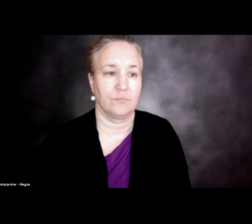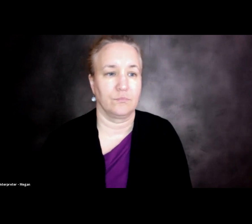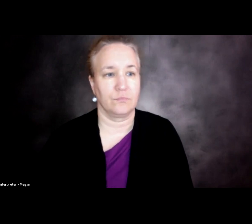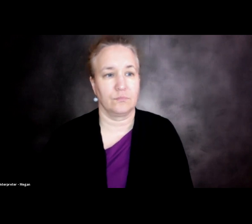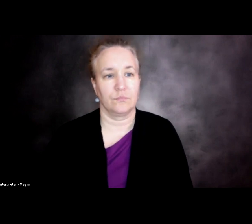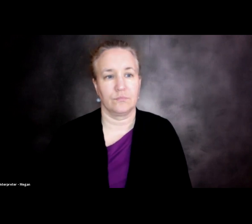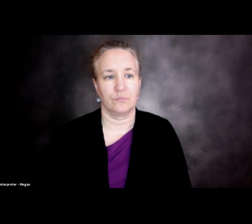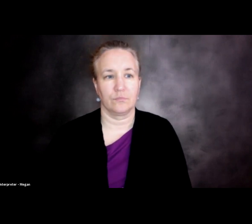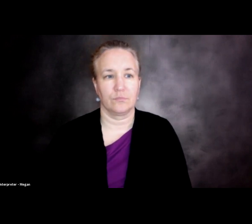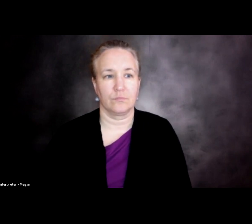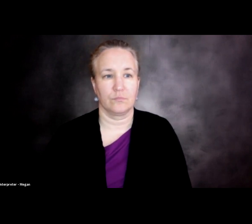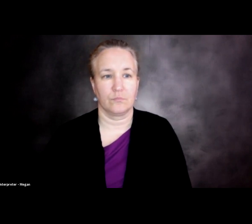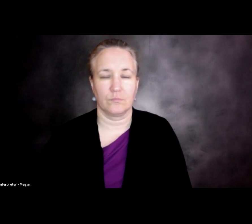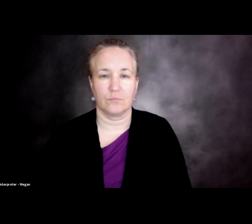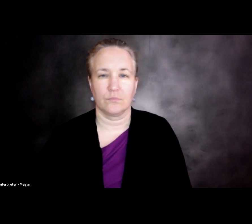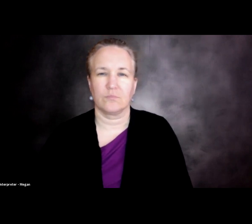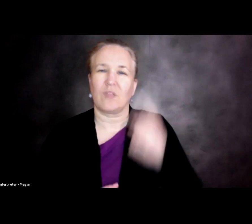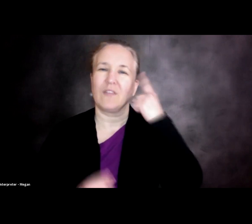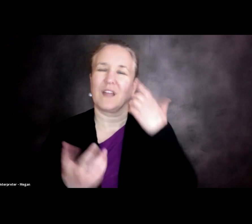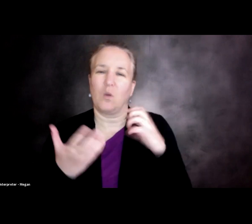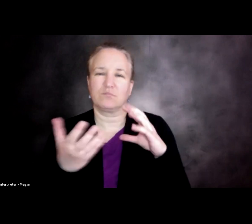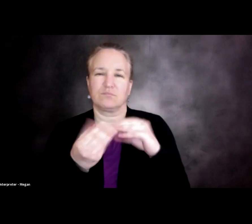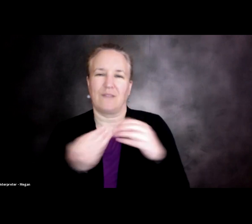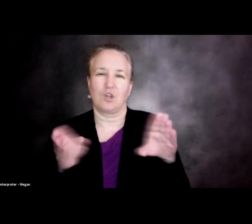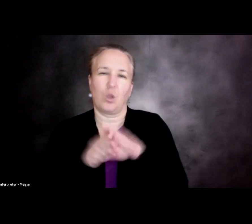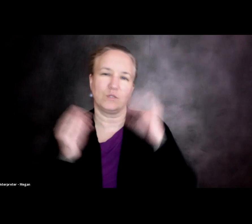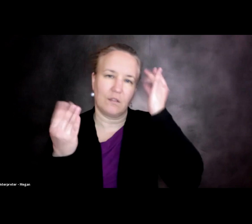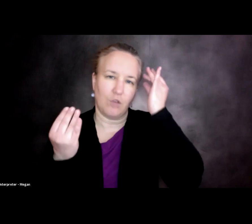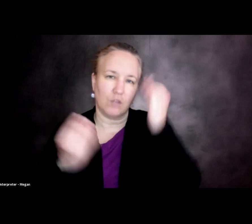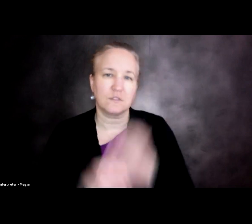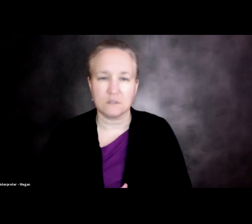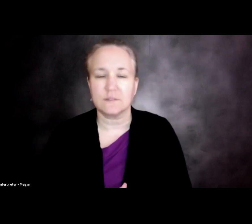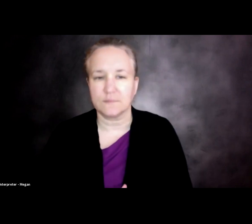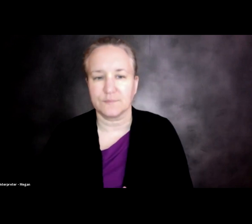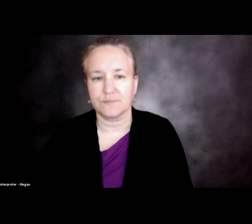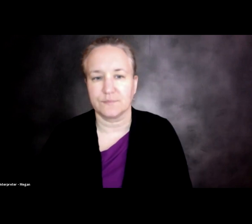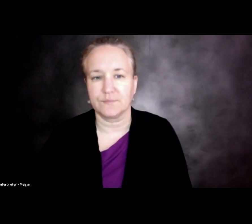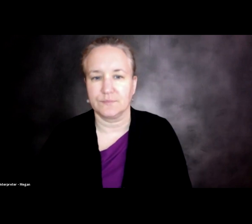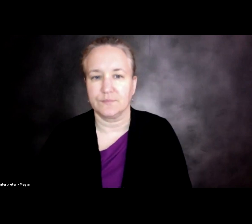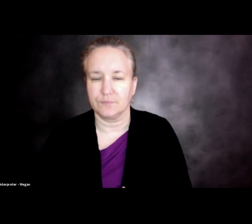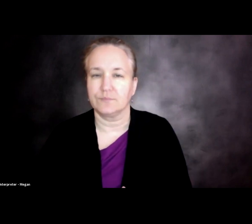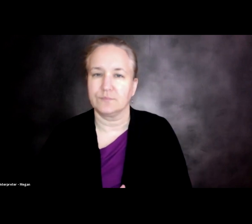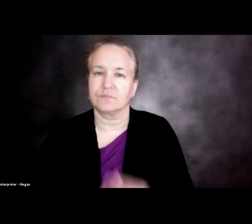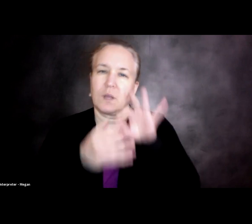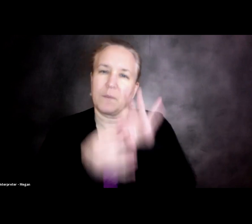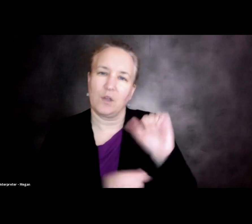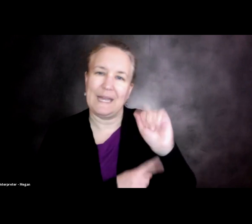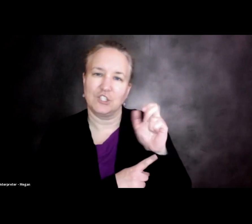I think I want to come to some closing thoughts on agency.